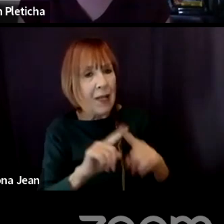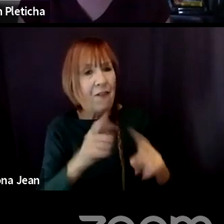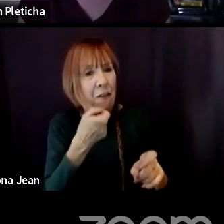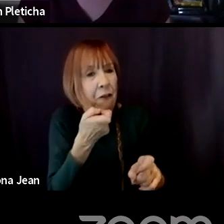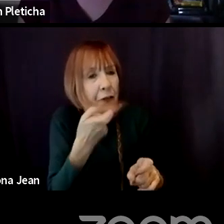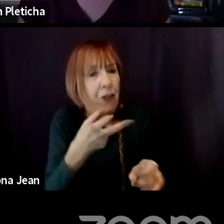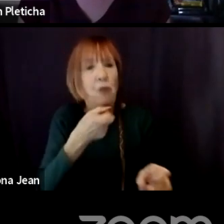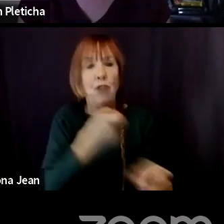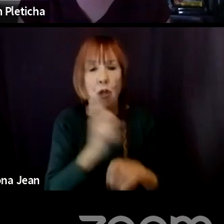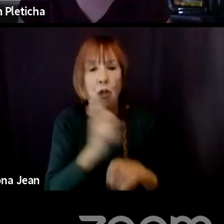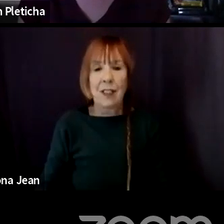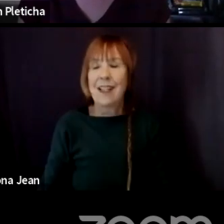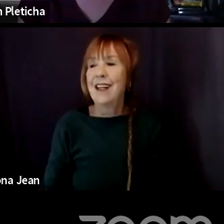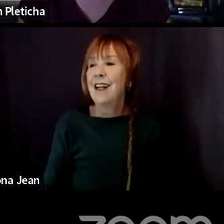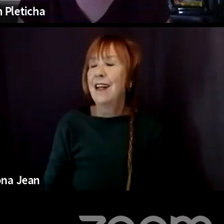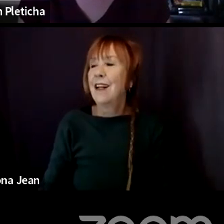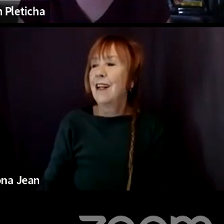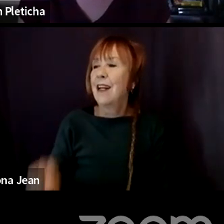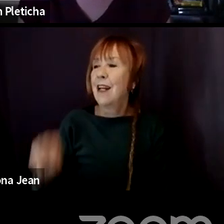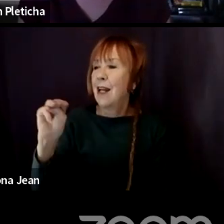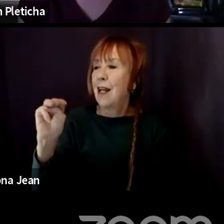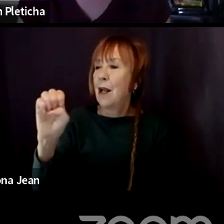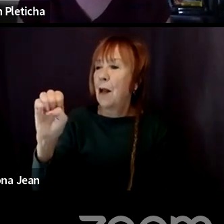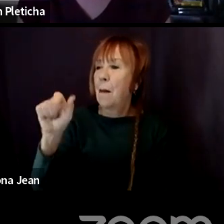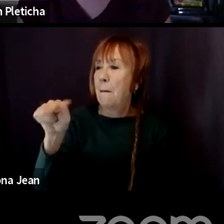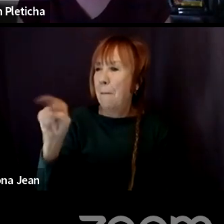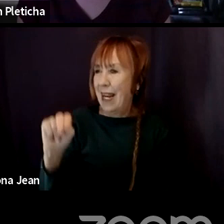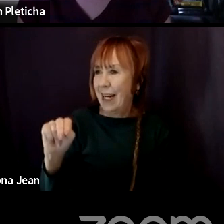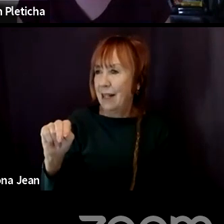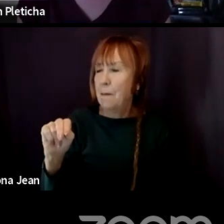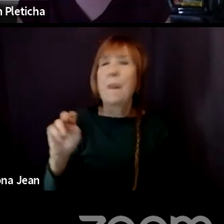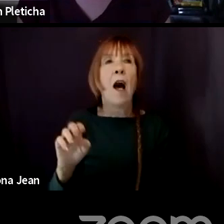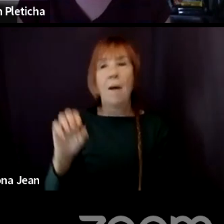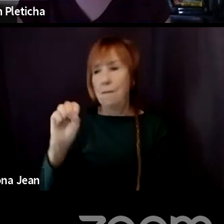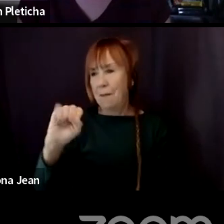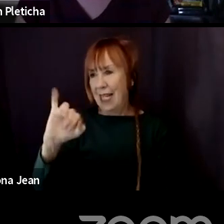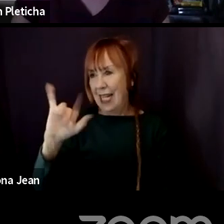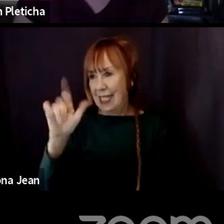Meghan since Silicon Valley is like, obviously a comedy.